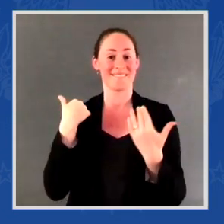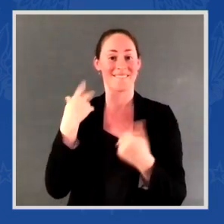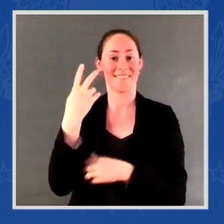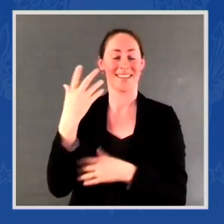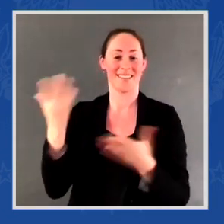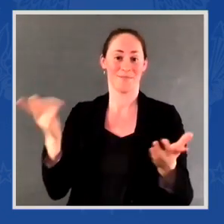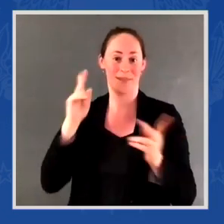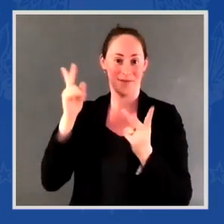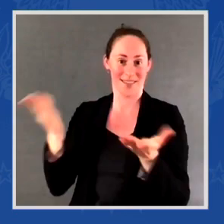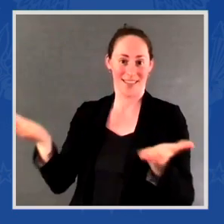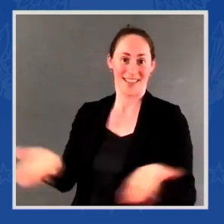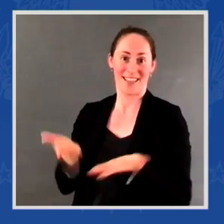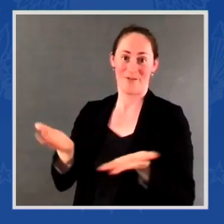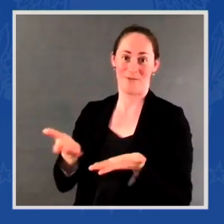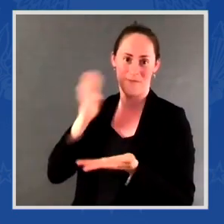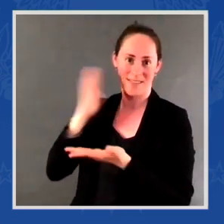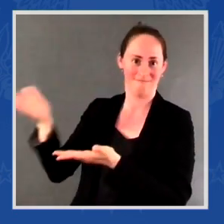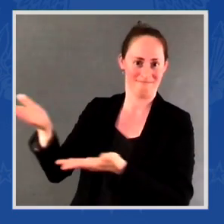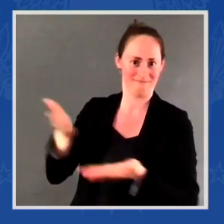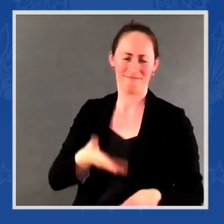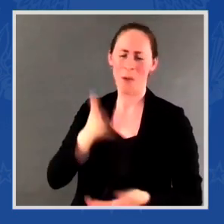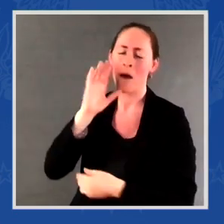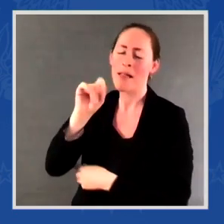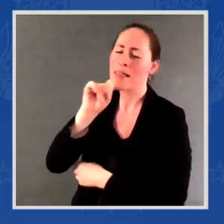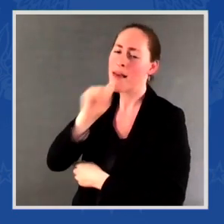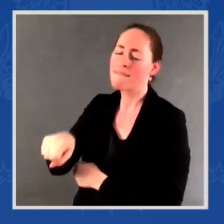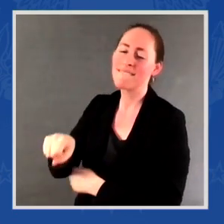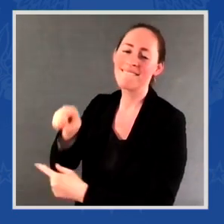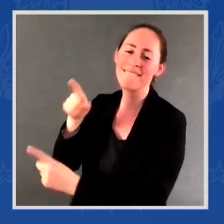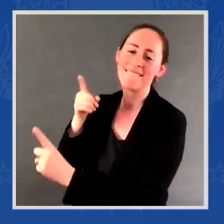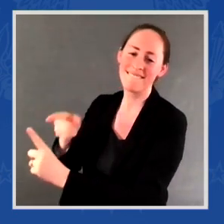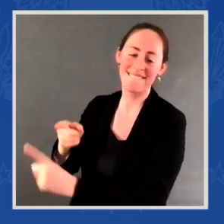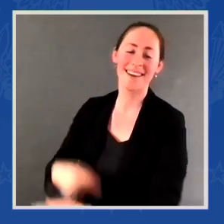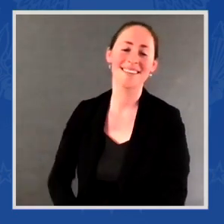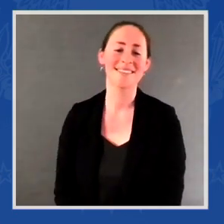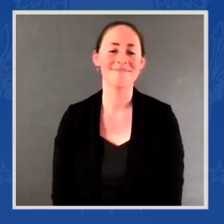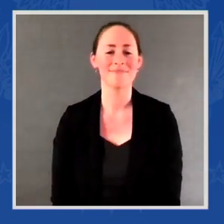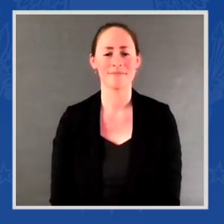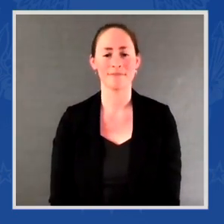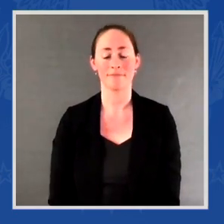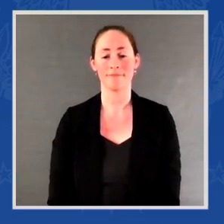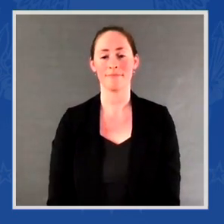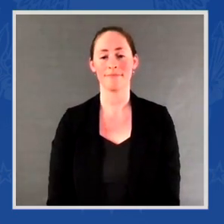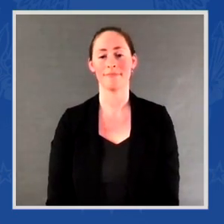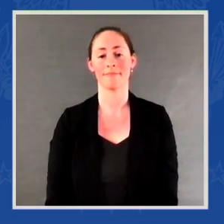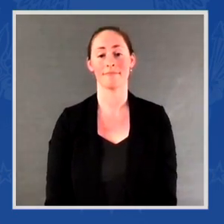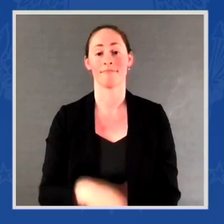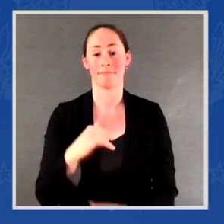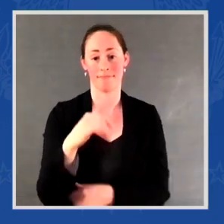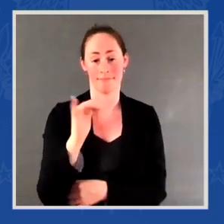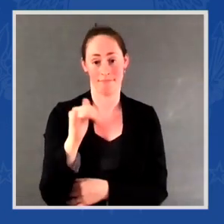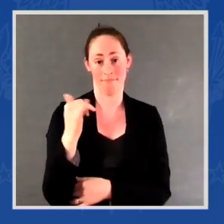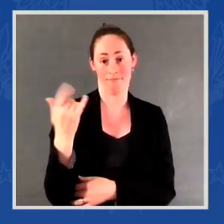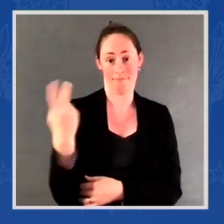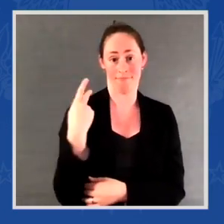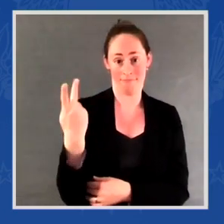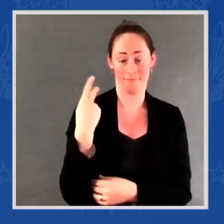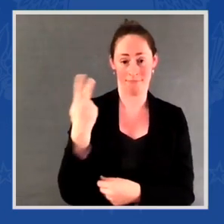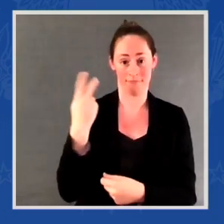In addition to you and me, there are two people coming up who are going to tell us what else we're going to do.